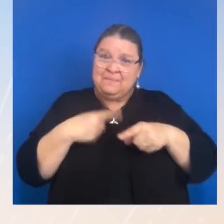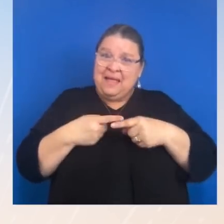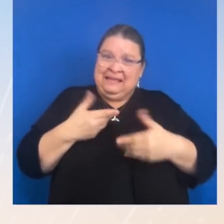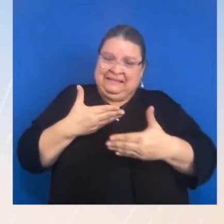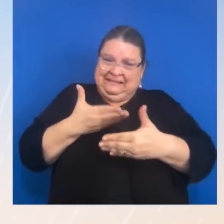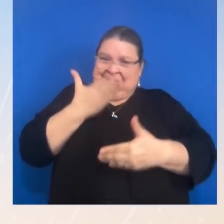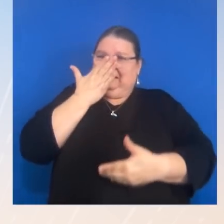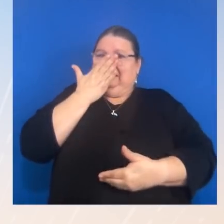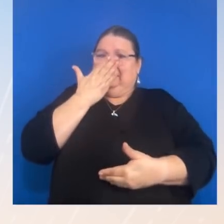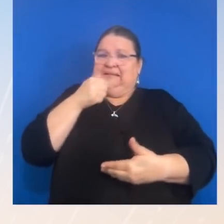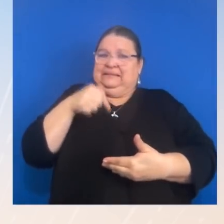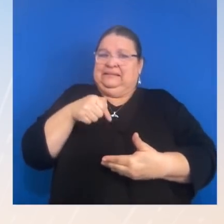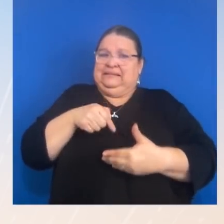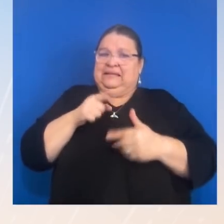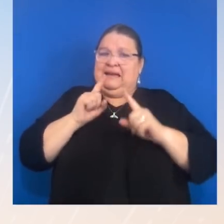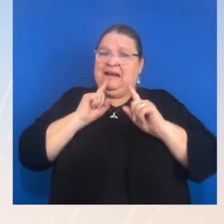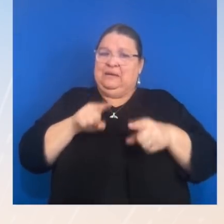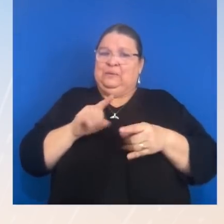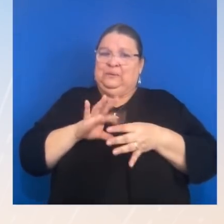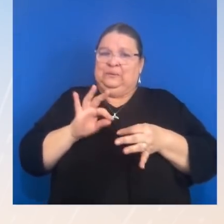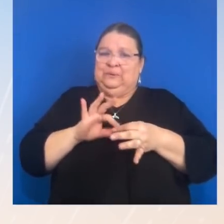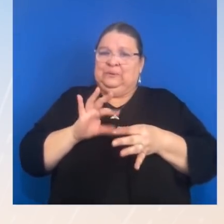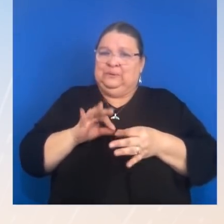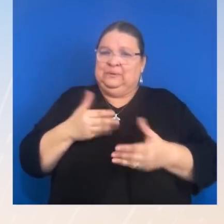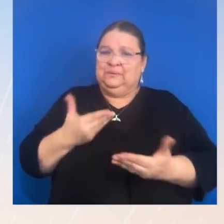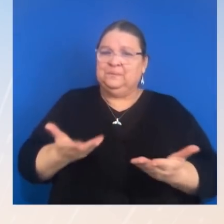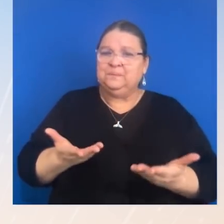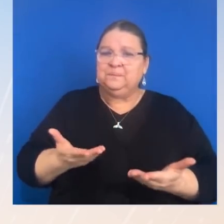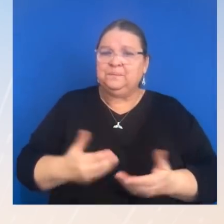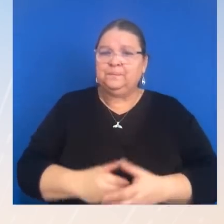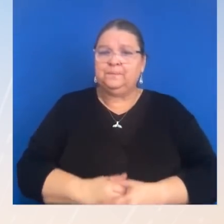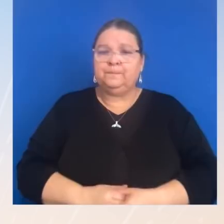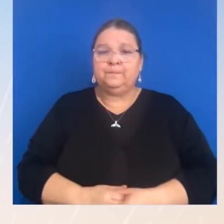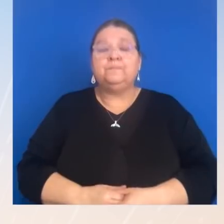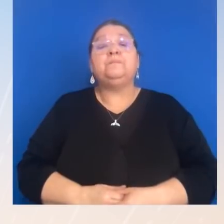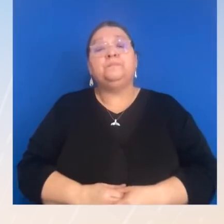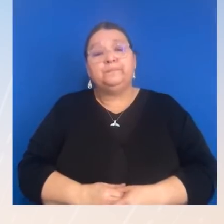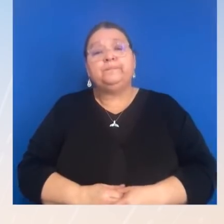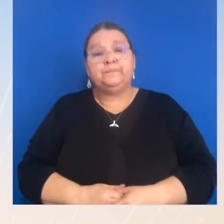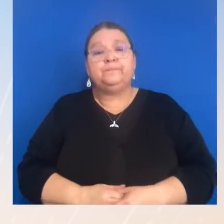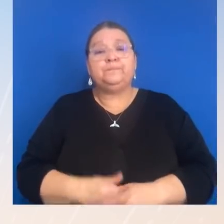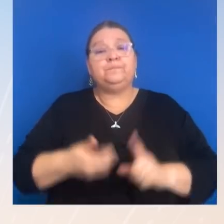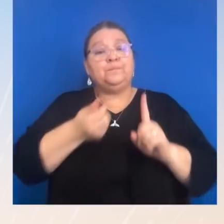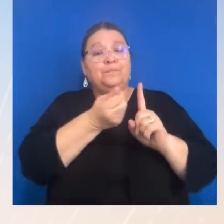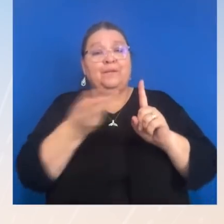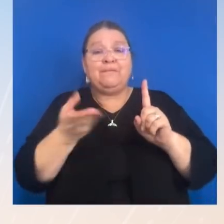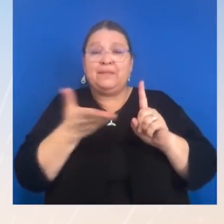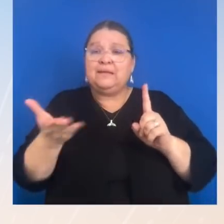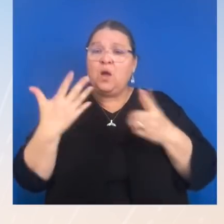has had an impact already. One is, obviously, inflationary pressures have been caused by the pandemic.